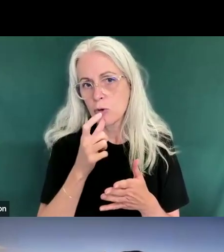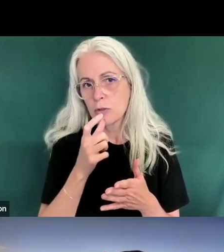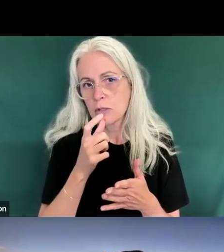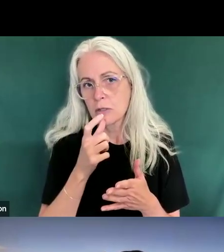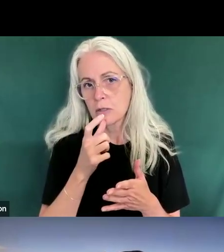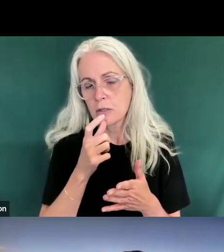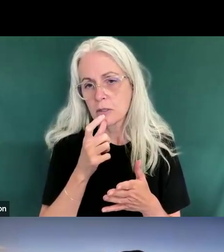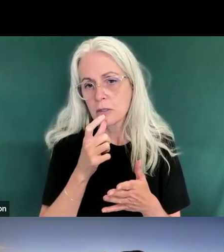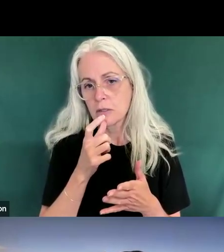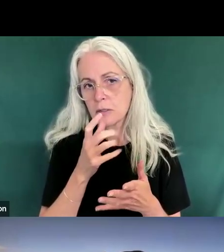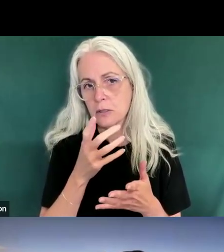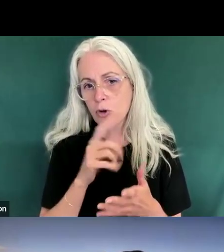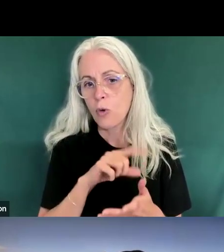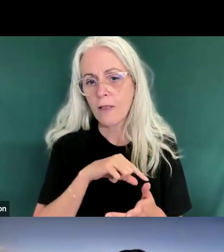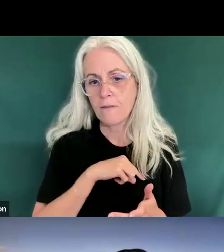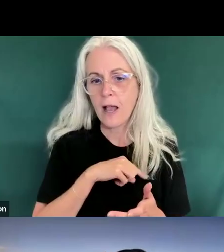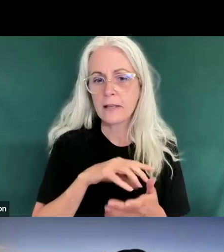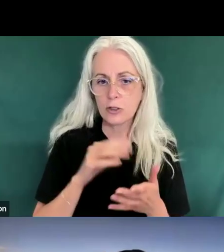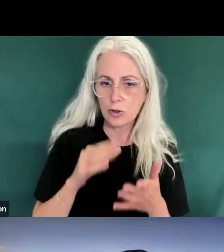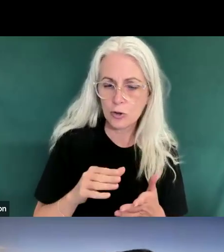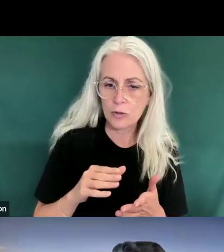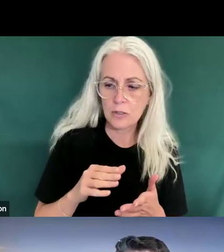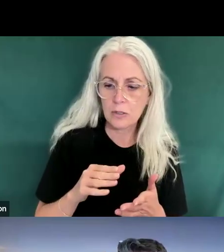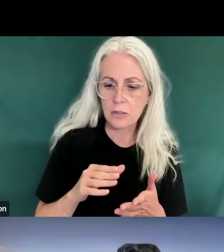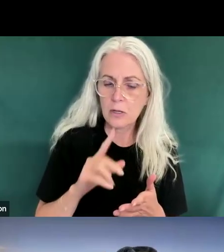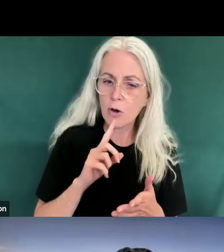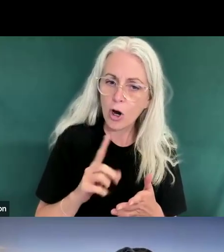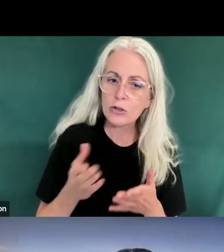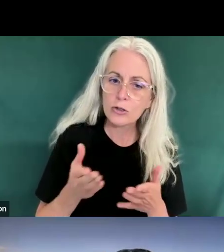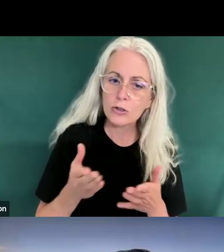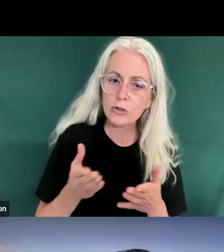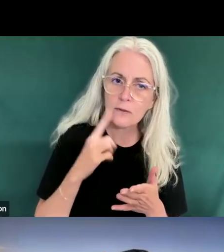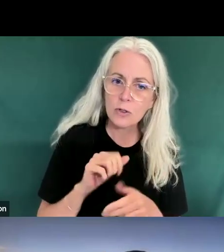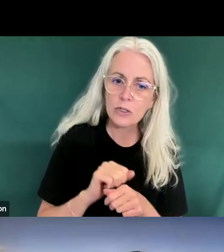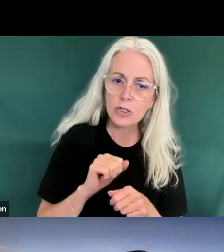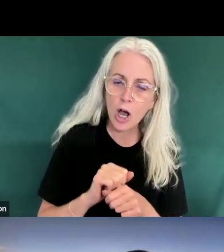you know, qualifies as a student, there are… there are services for job exploration that are